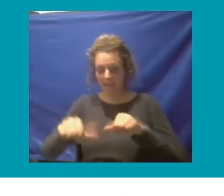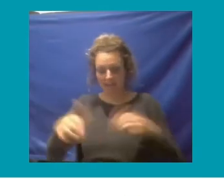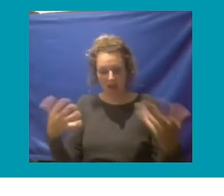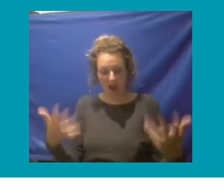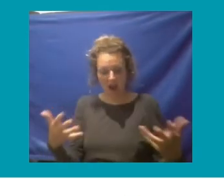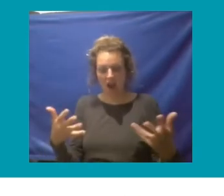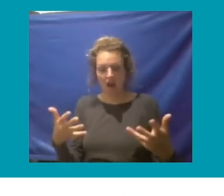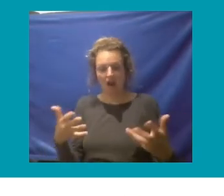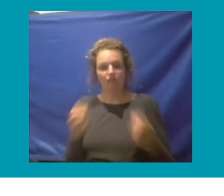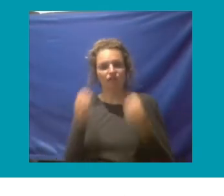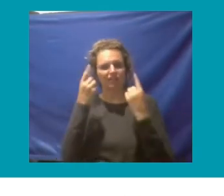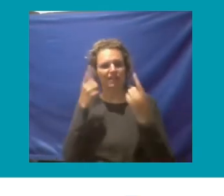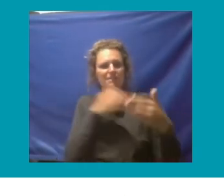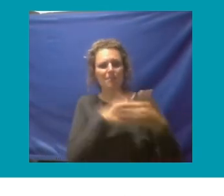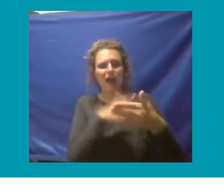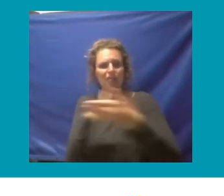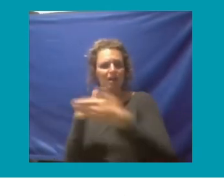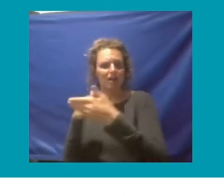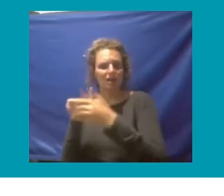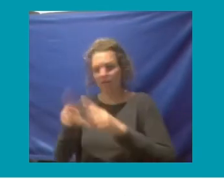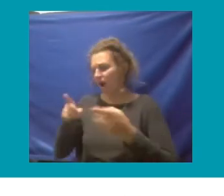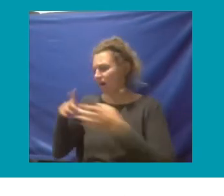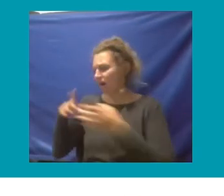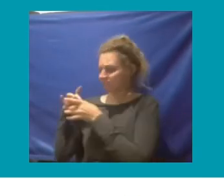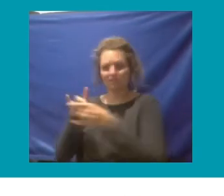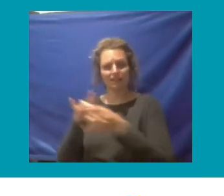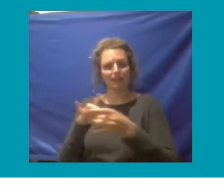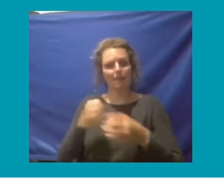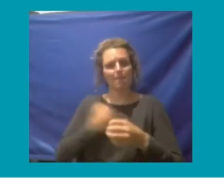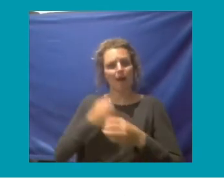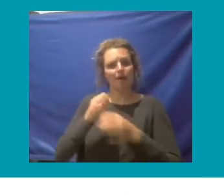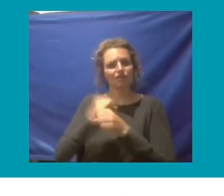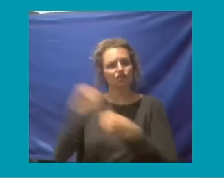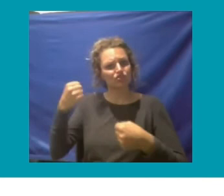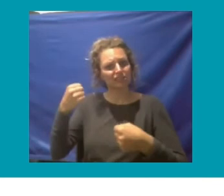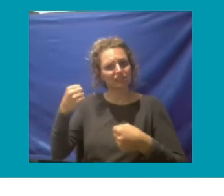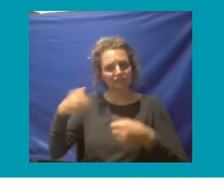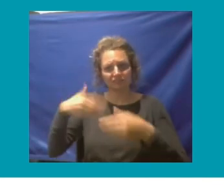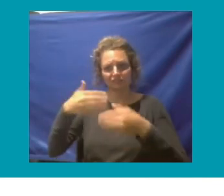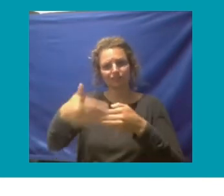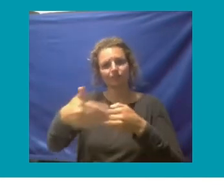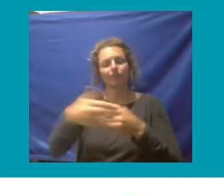Definitely is signpost. Candidates who need perhaps a bit more support to those organisations